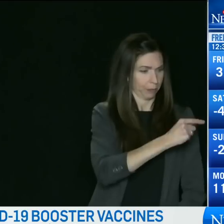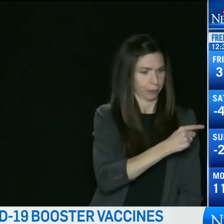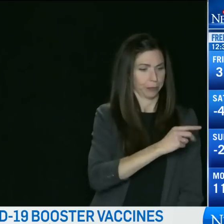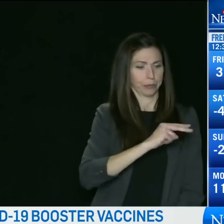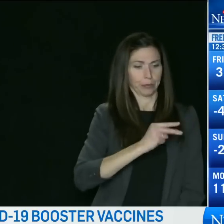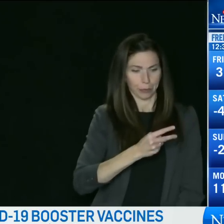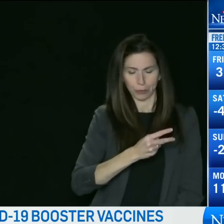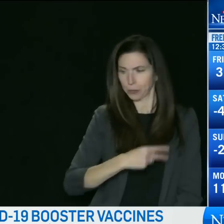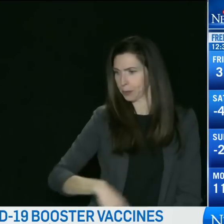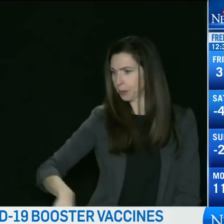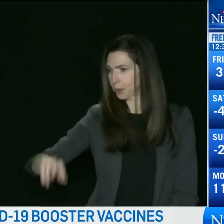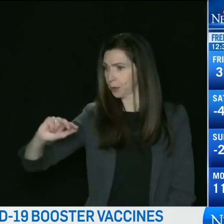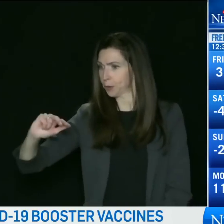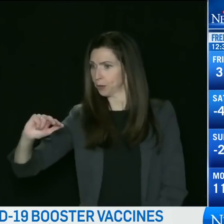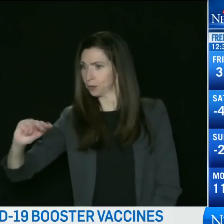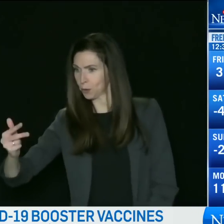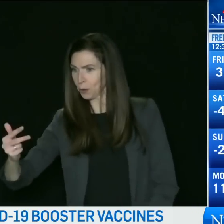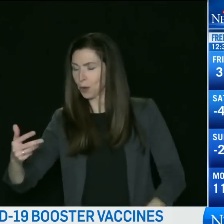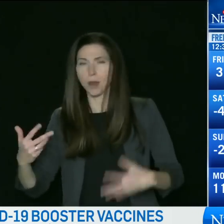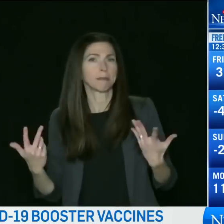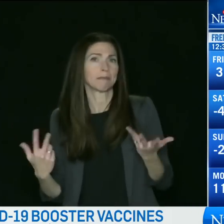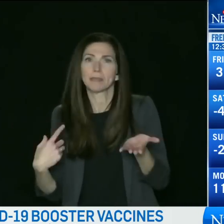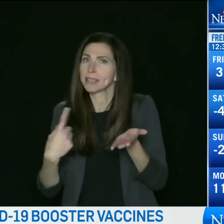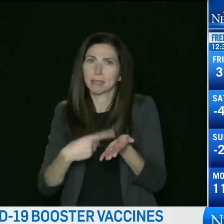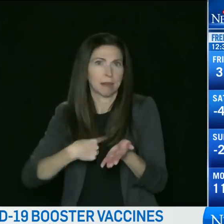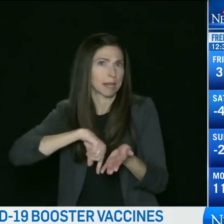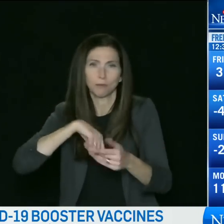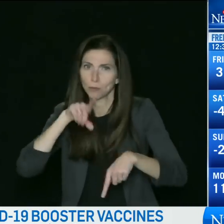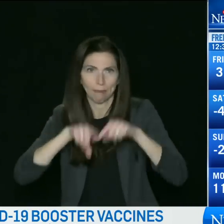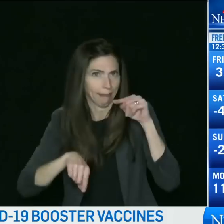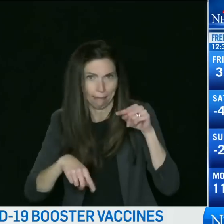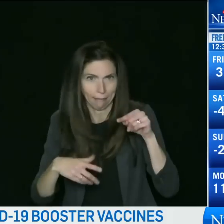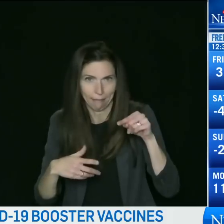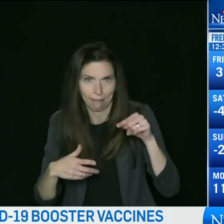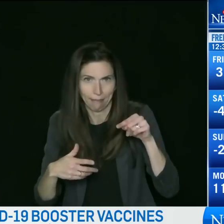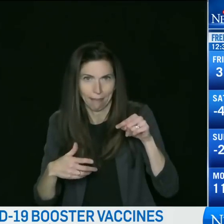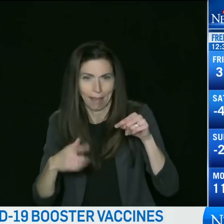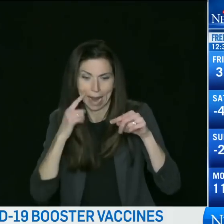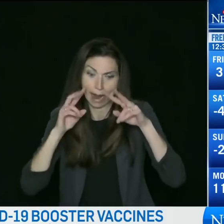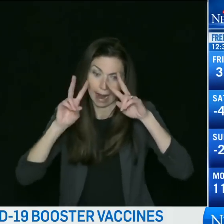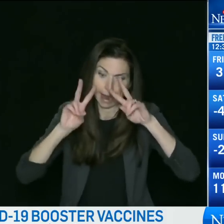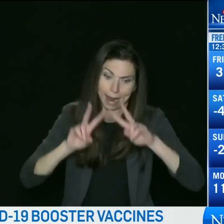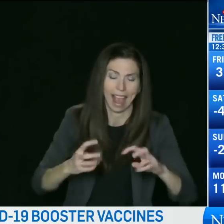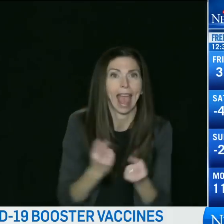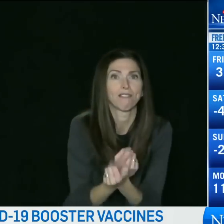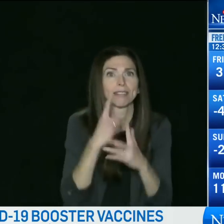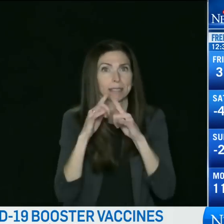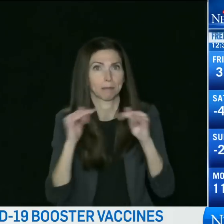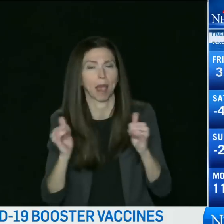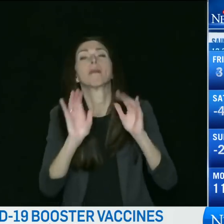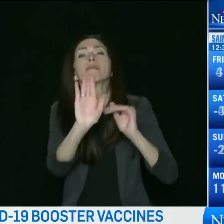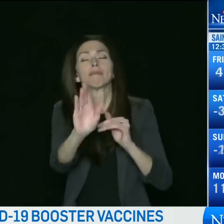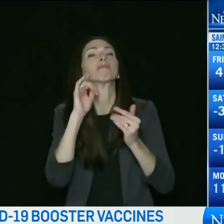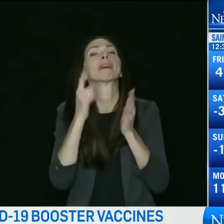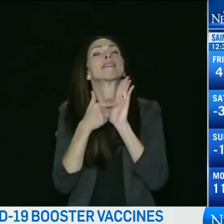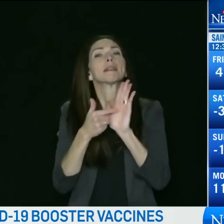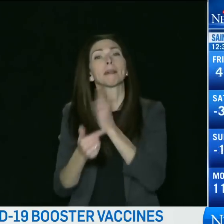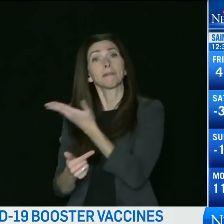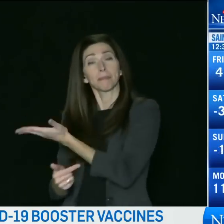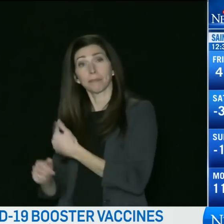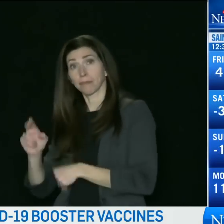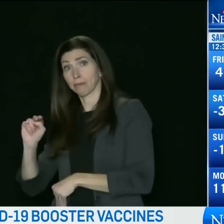DOSES, THE DIFFERENT INTERVALS